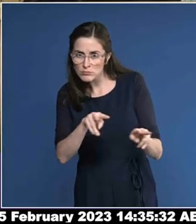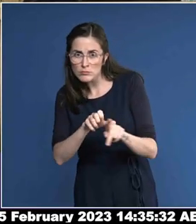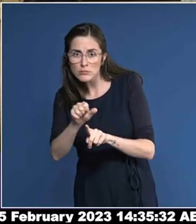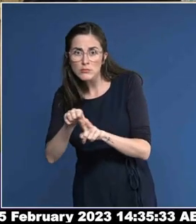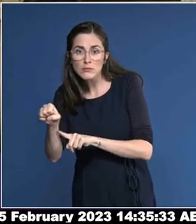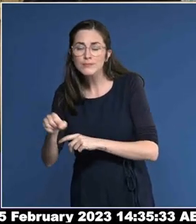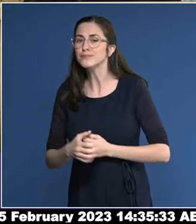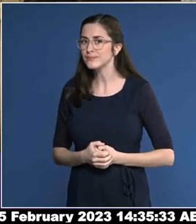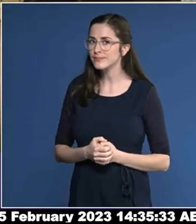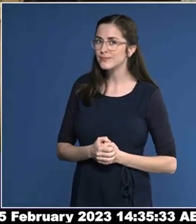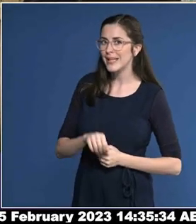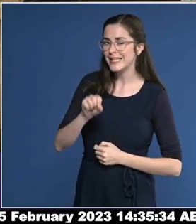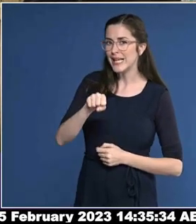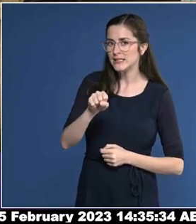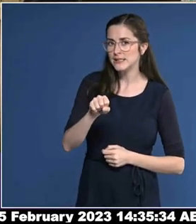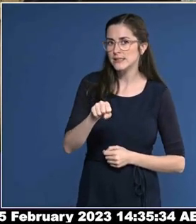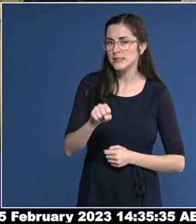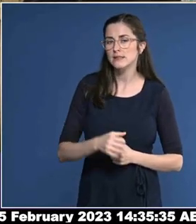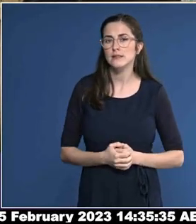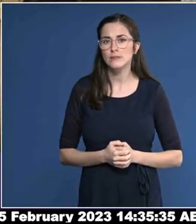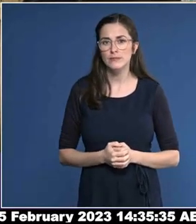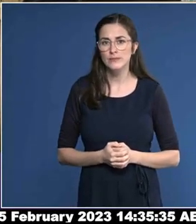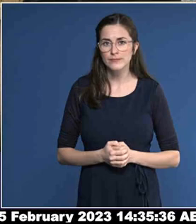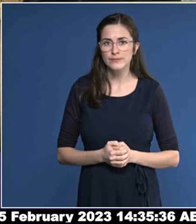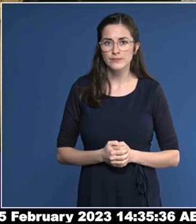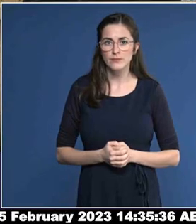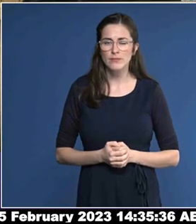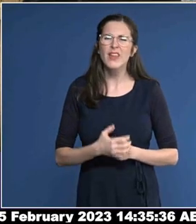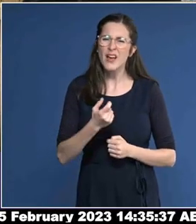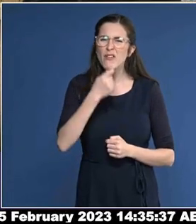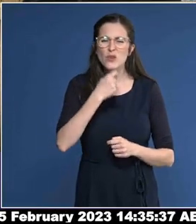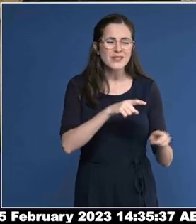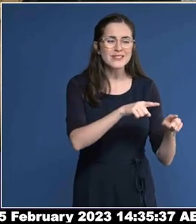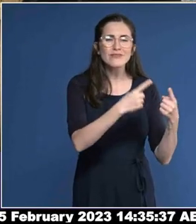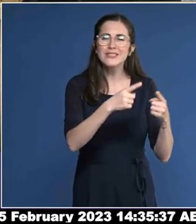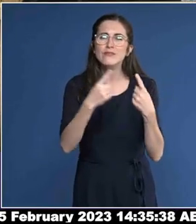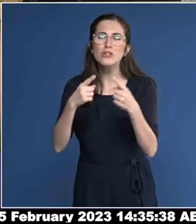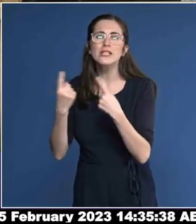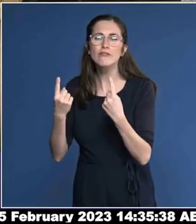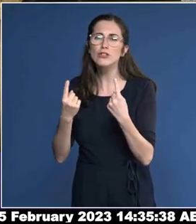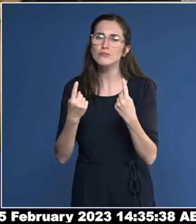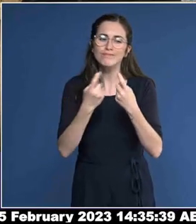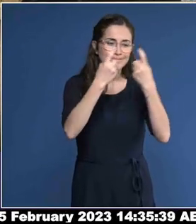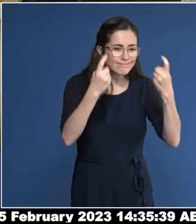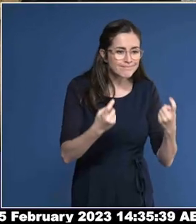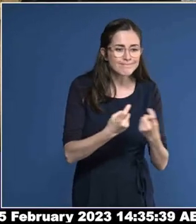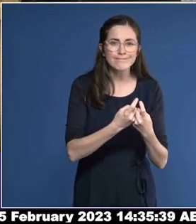We've got a number of ways that we have - types of incidents that might occur within